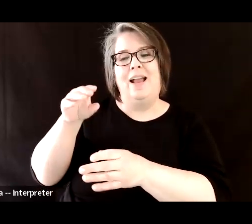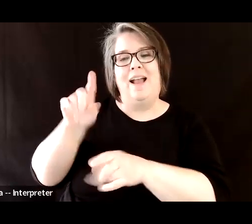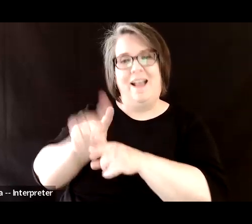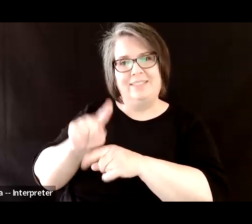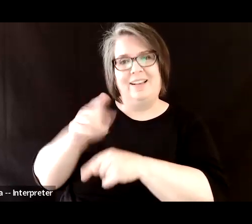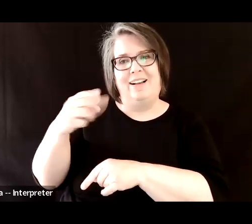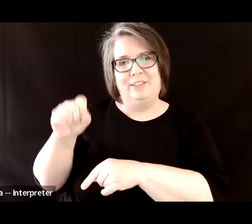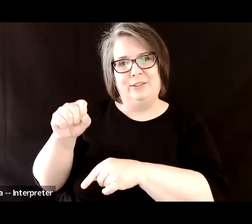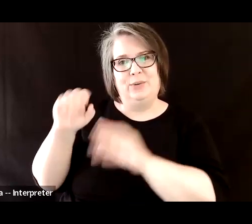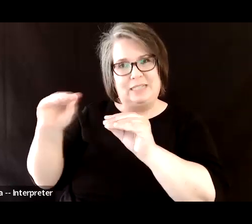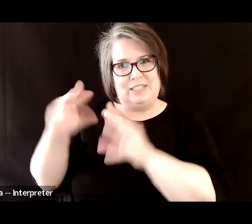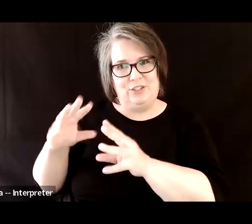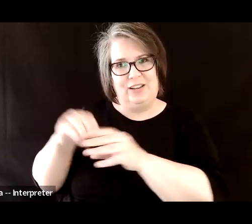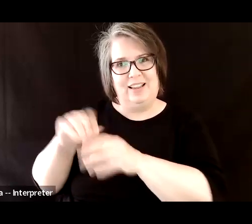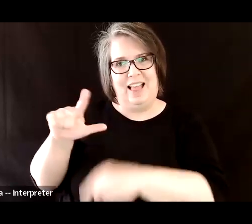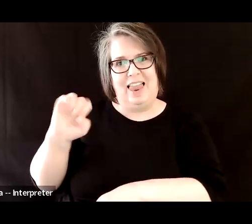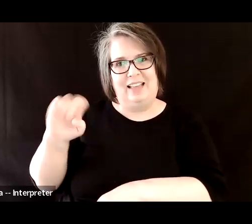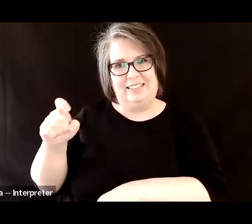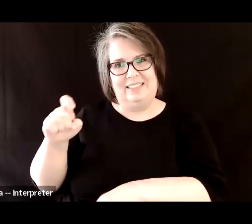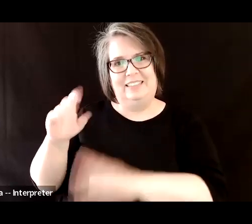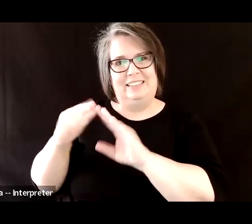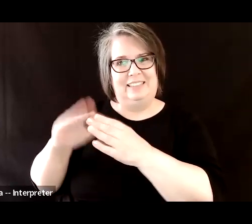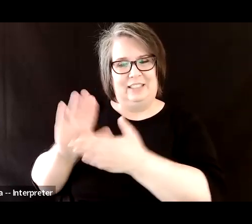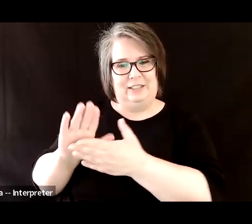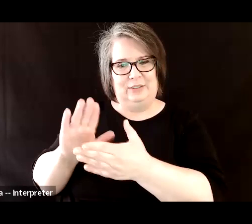He served there as the LSA just social studies